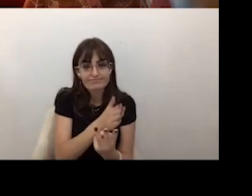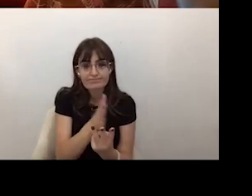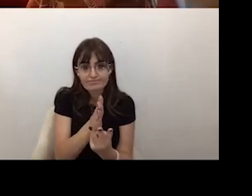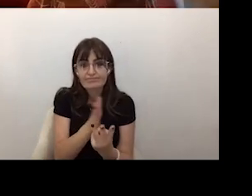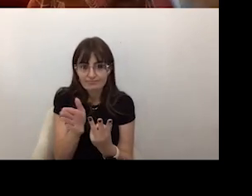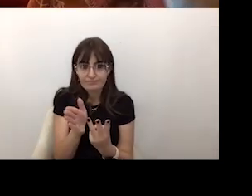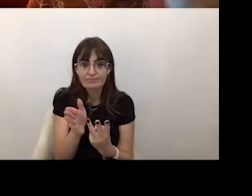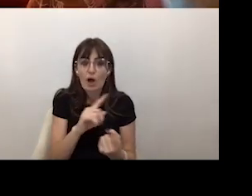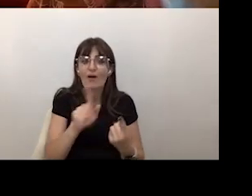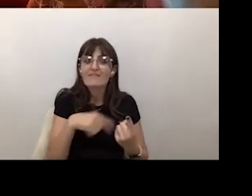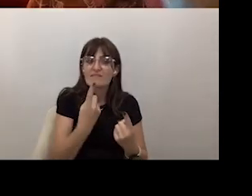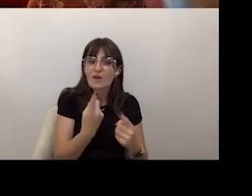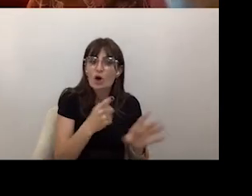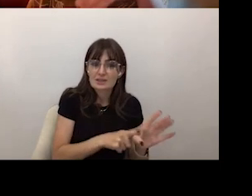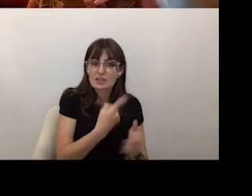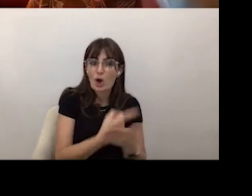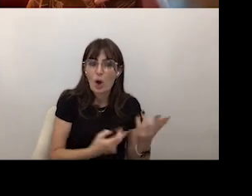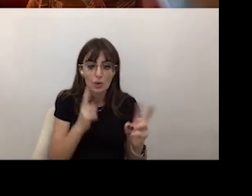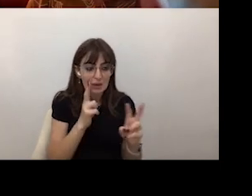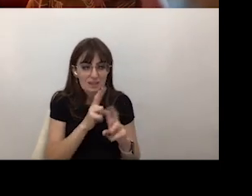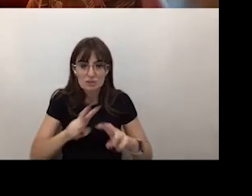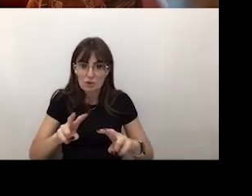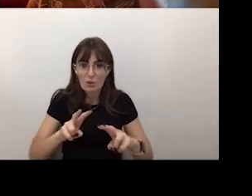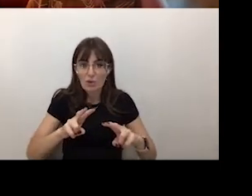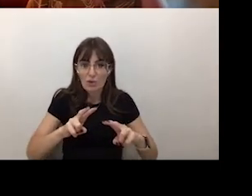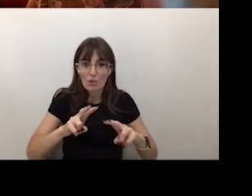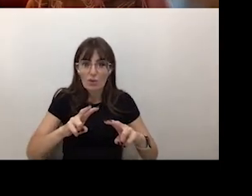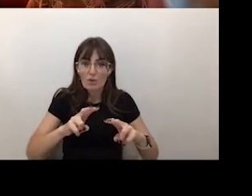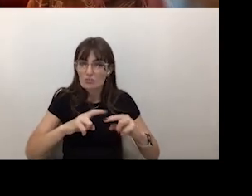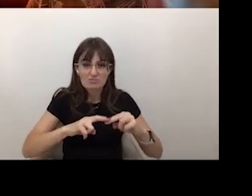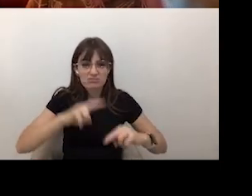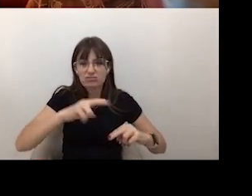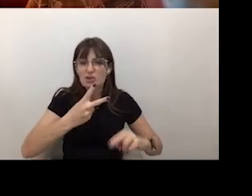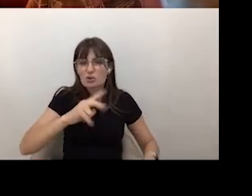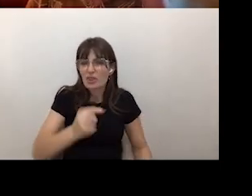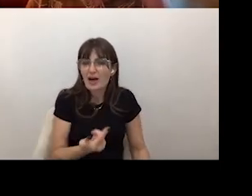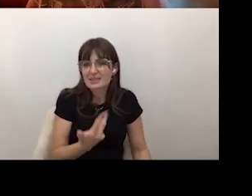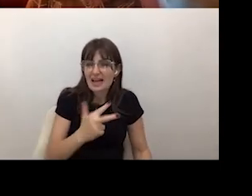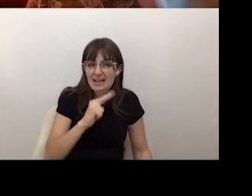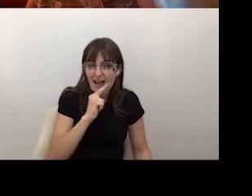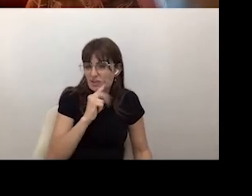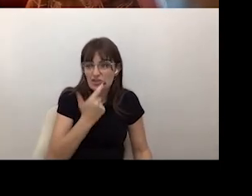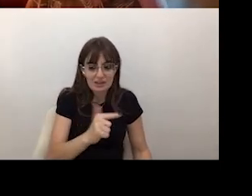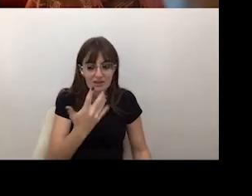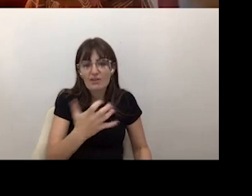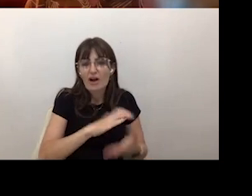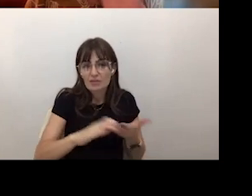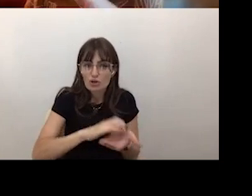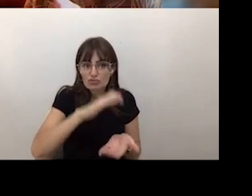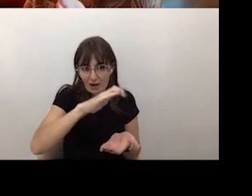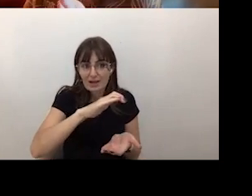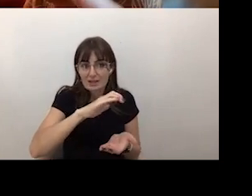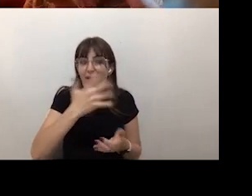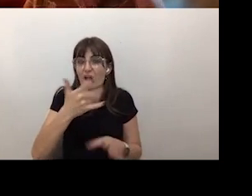The first year they only had $2875 raised. But five years later,